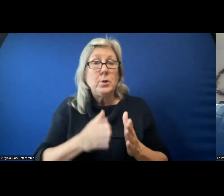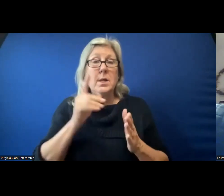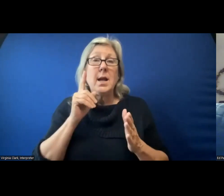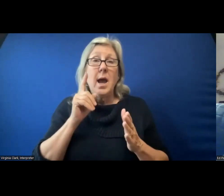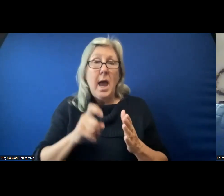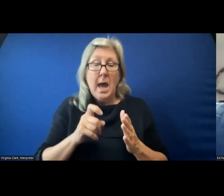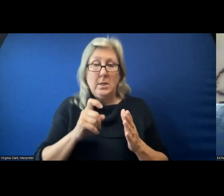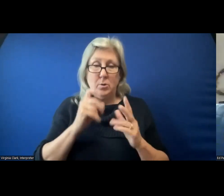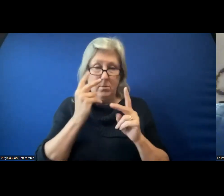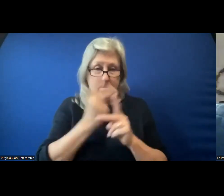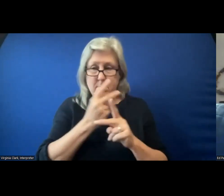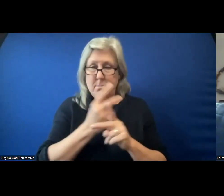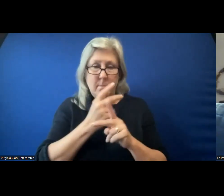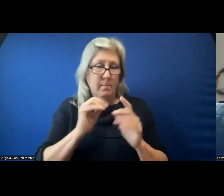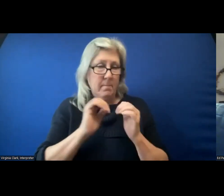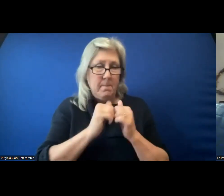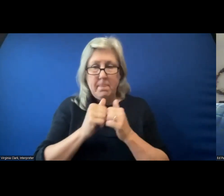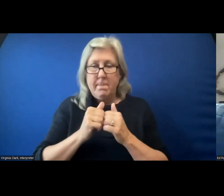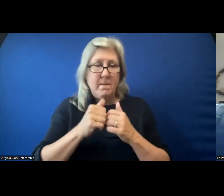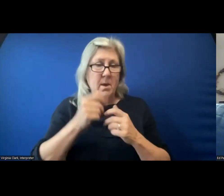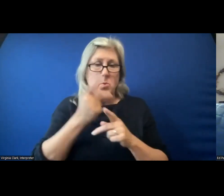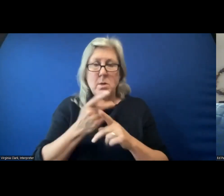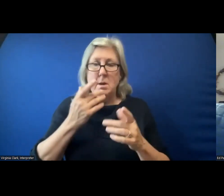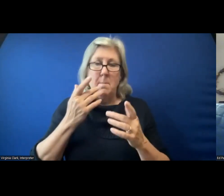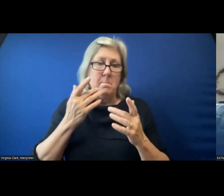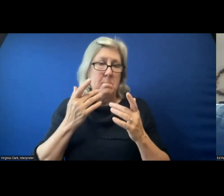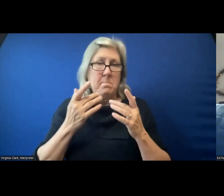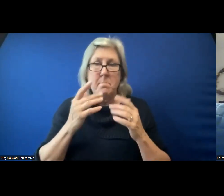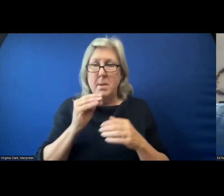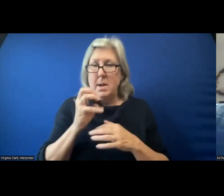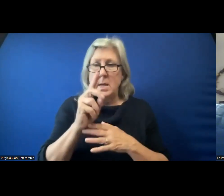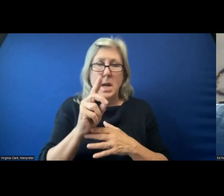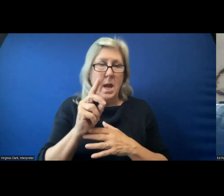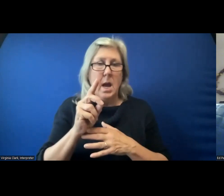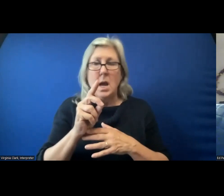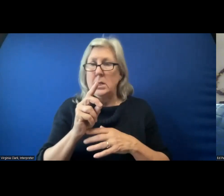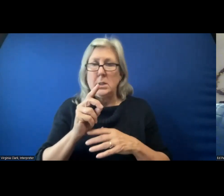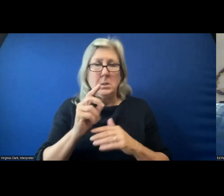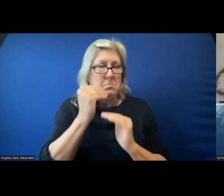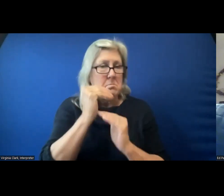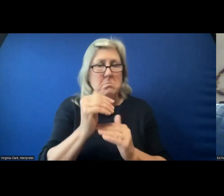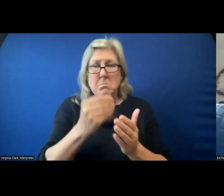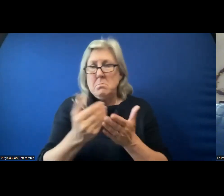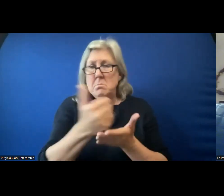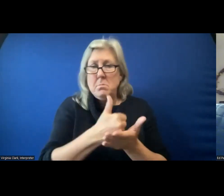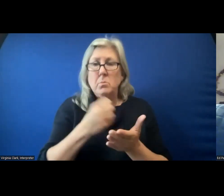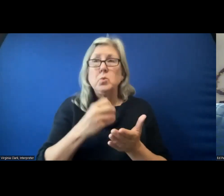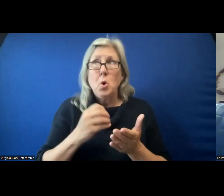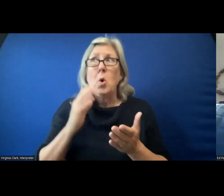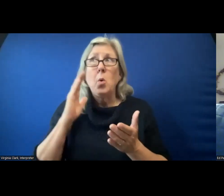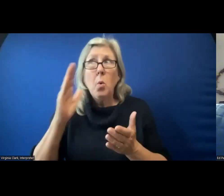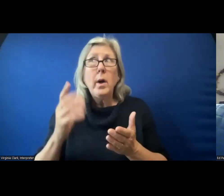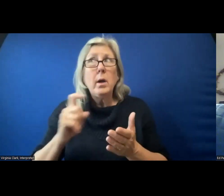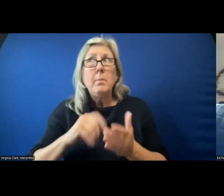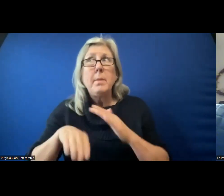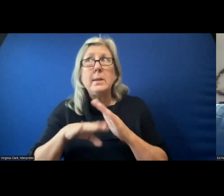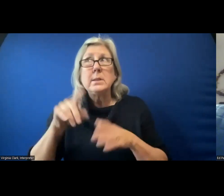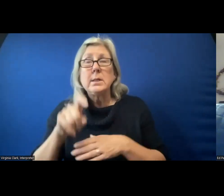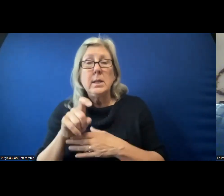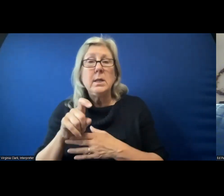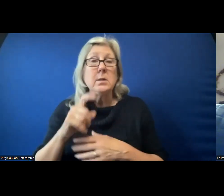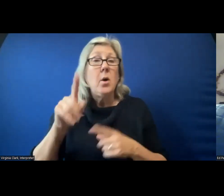and plan staying on Medicaid to get their basic needs met when they may be fully capable